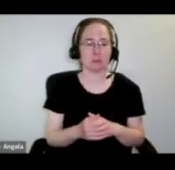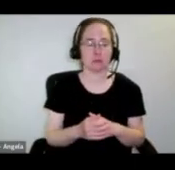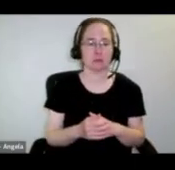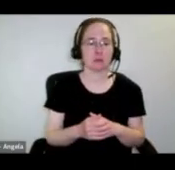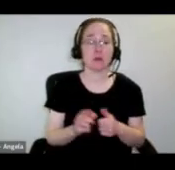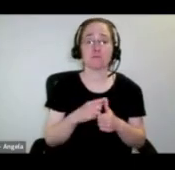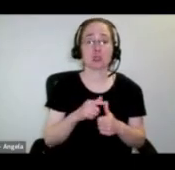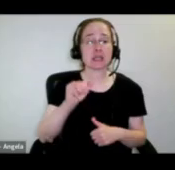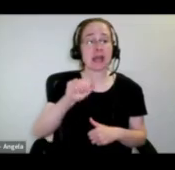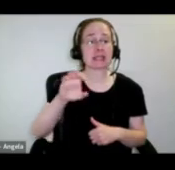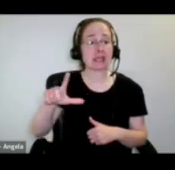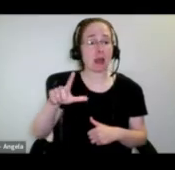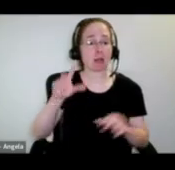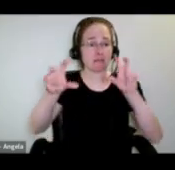David Watkins: Is… is Val on next?